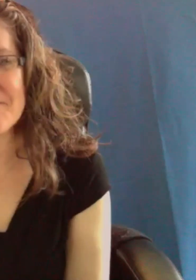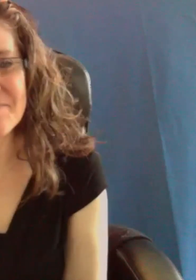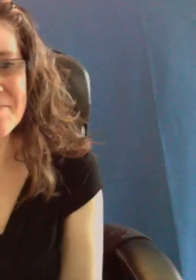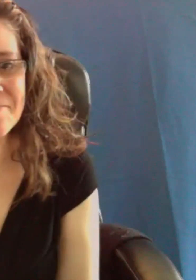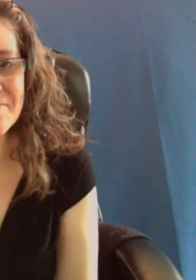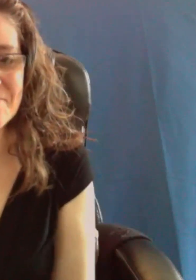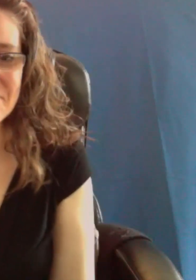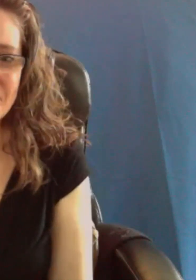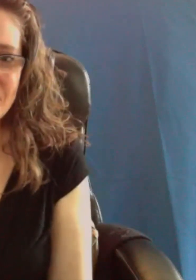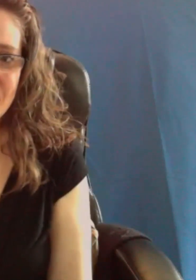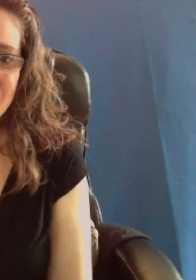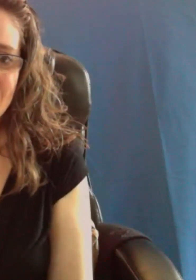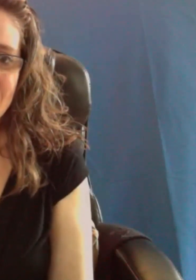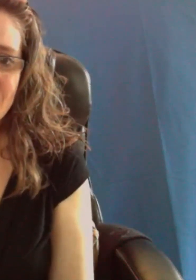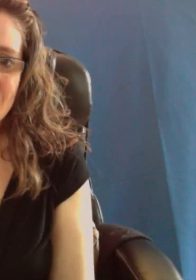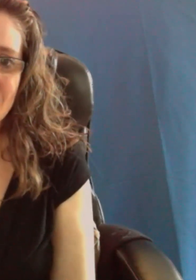Mary went into her office right now. So, I guess we'll just wait until this dwindles down. Do I need to go into the office and tell Naomi to do something right now? >> No. Well, she probably wants to end it